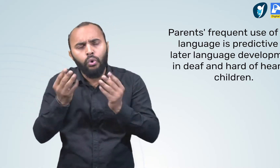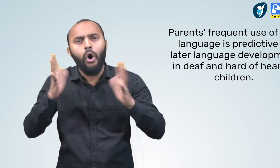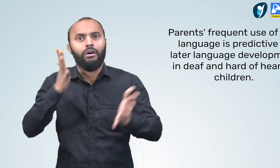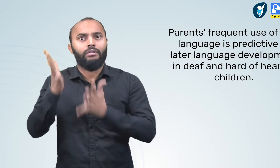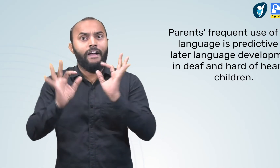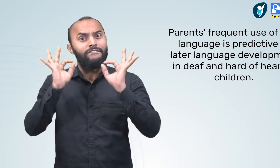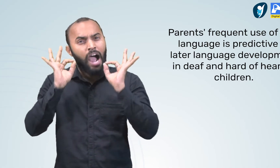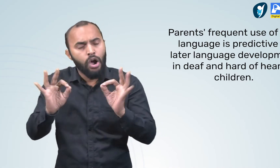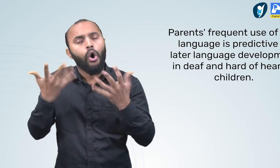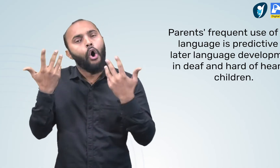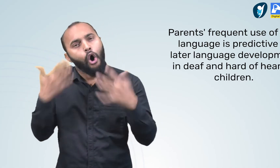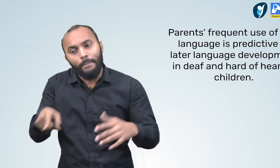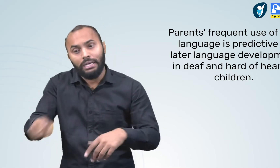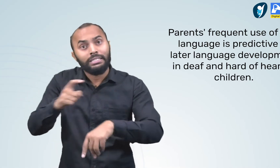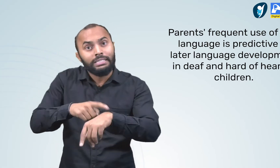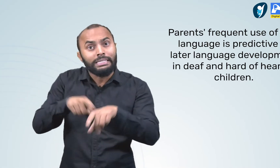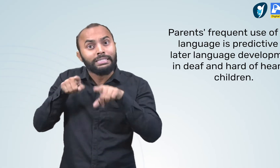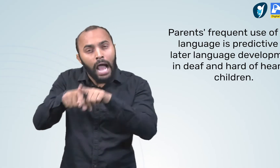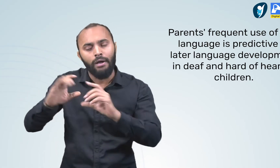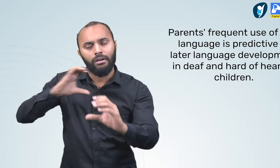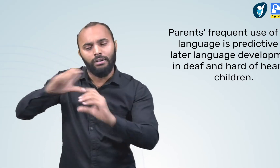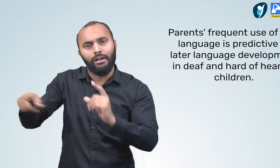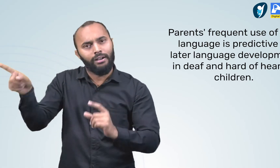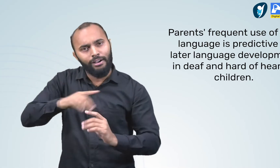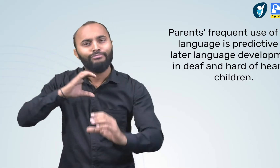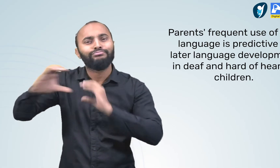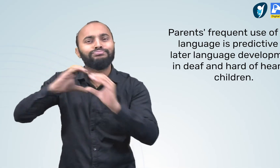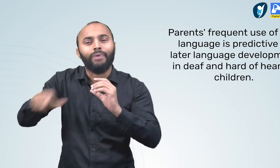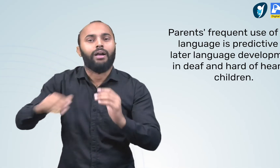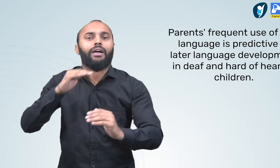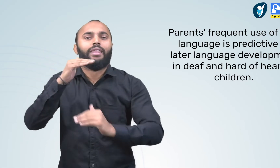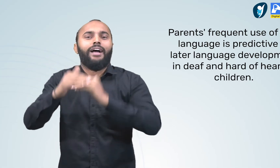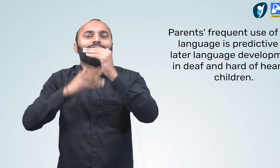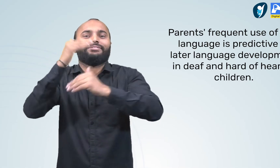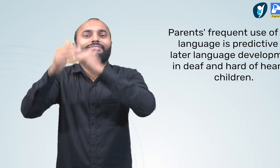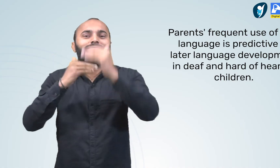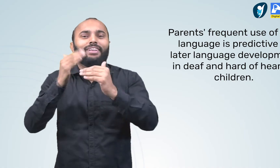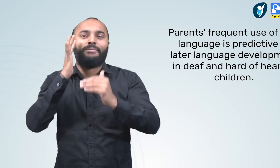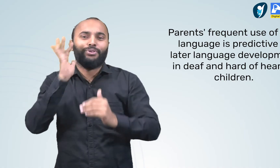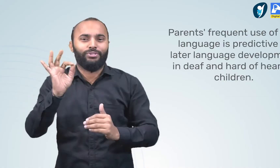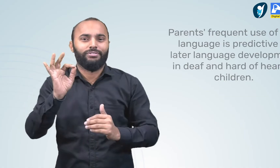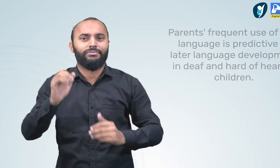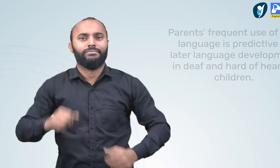even if they are weak or good in signing, either way using signs with them, helps them in language development.